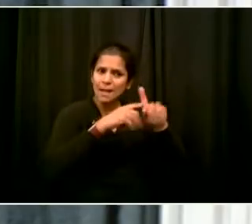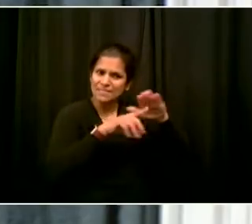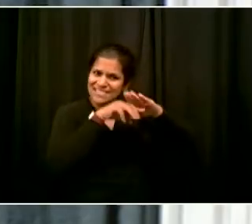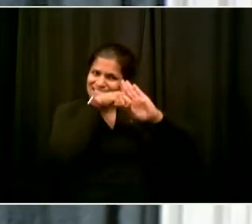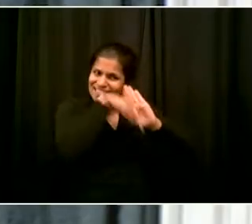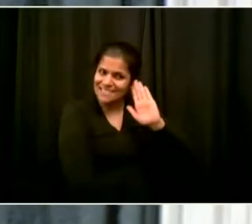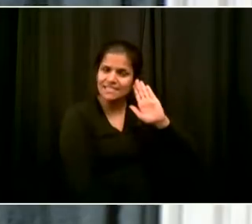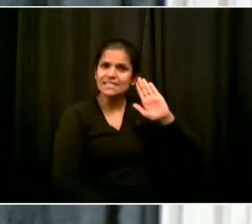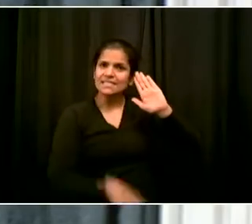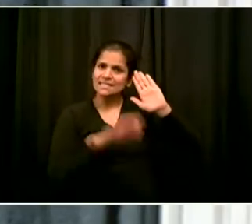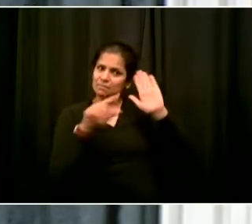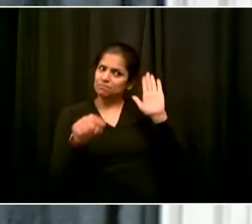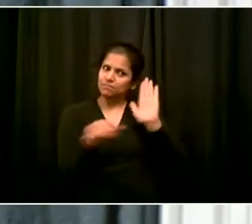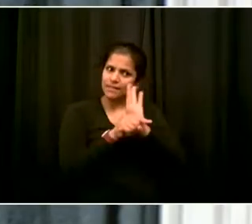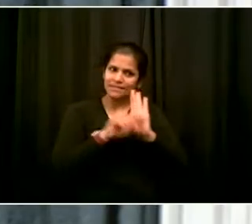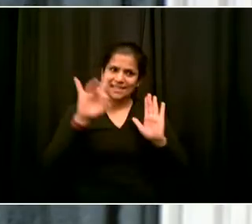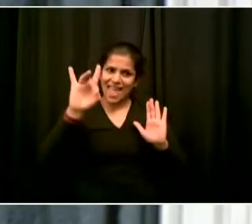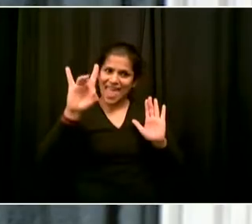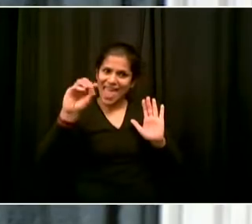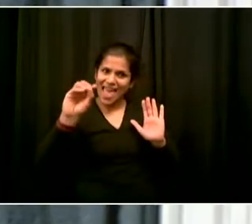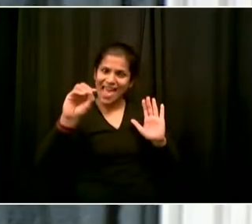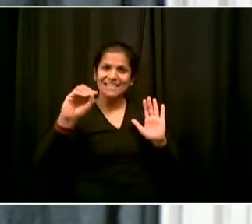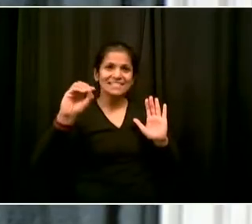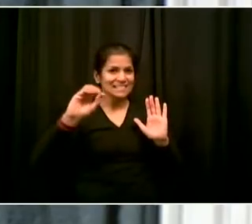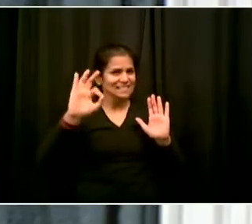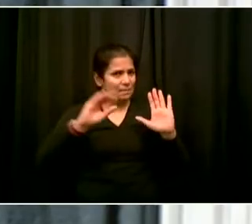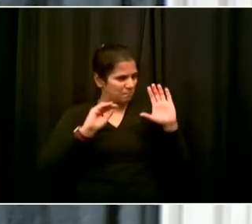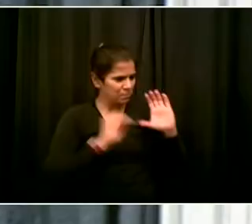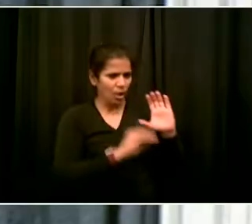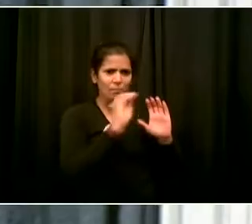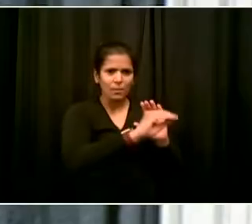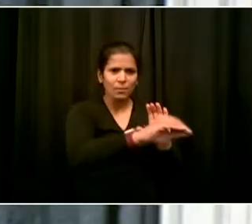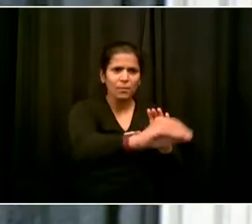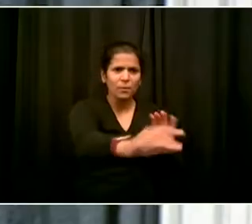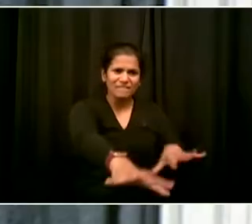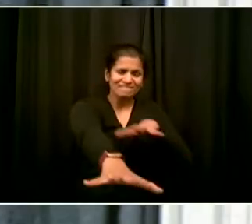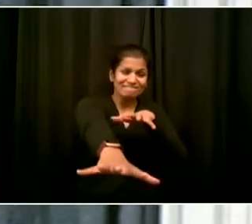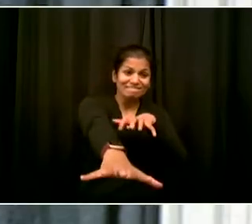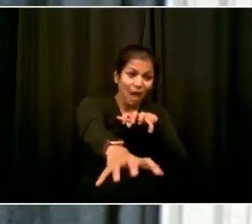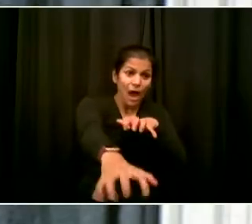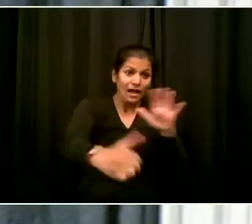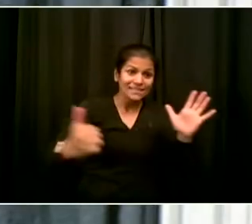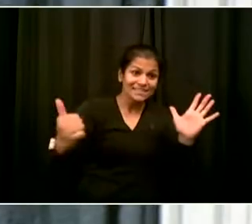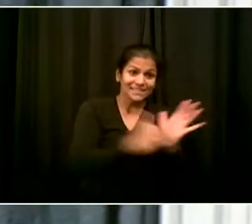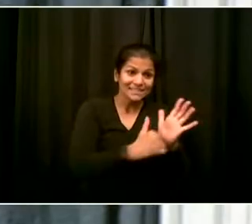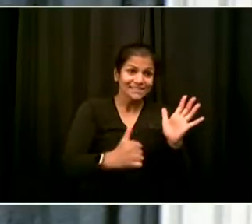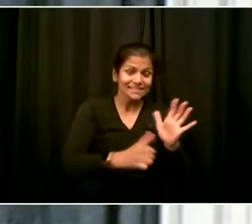MEMMRSBE O O FTHTHE GENERAL PUB, GETTING VACCINE TO PEOPLE RAPIDLY AND SAFELY.